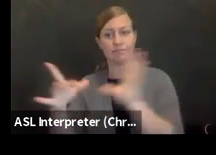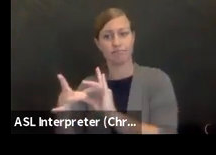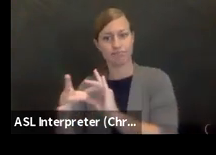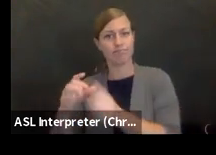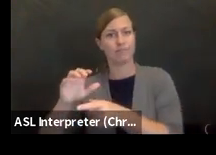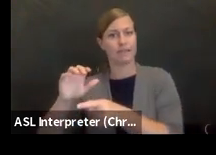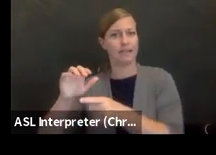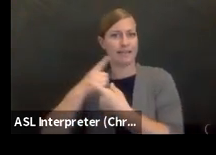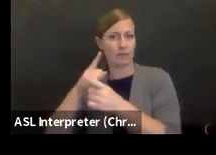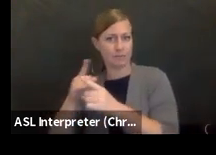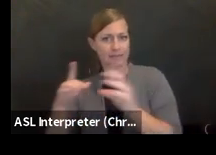ESD 112-- Kristina Wambold: I can have it I can pick